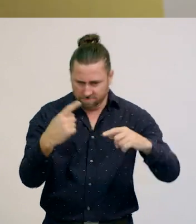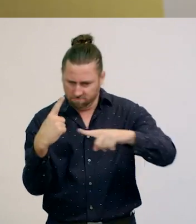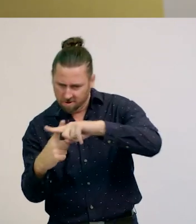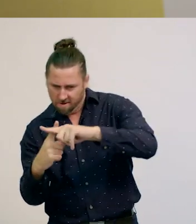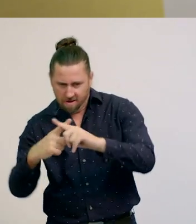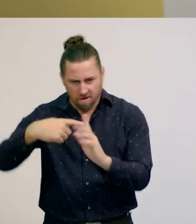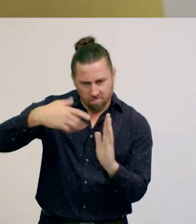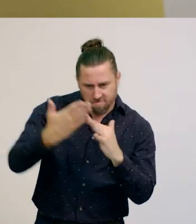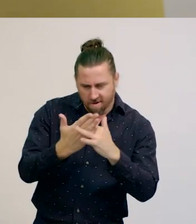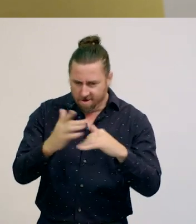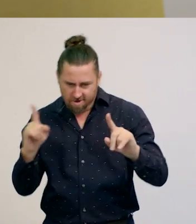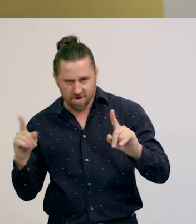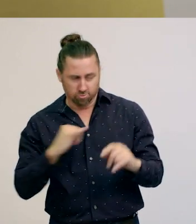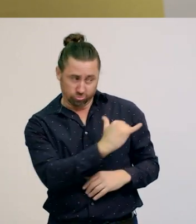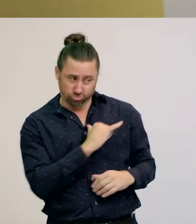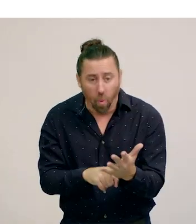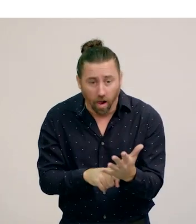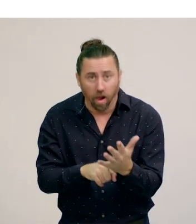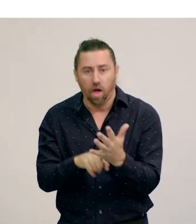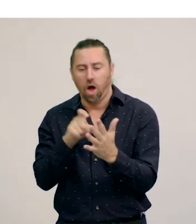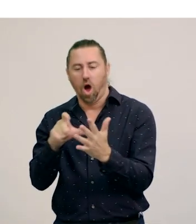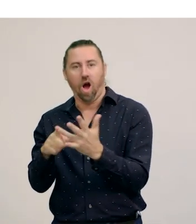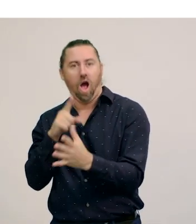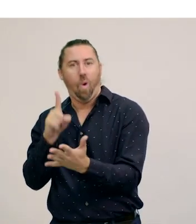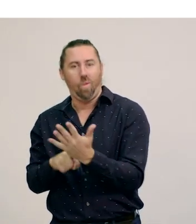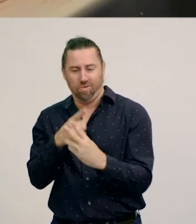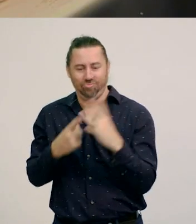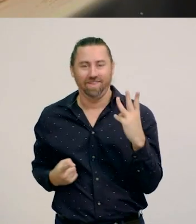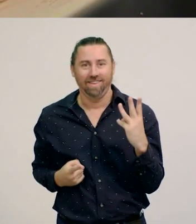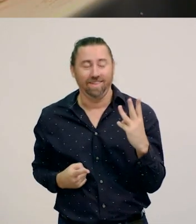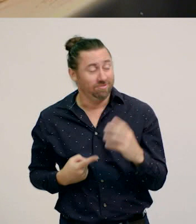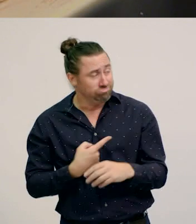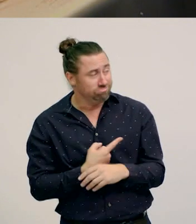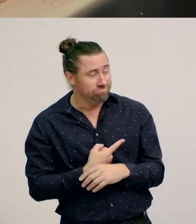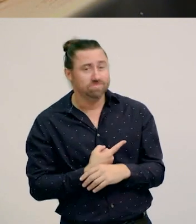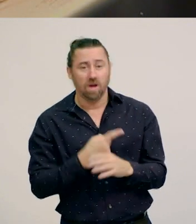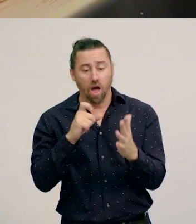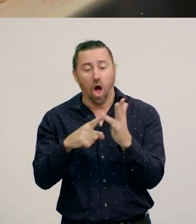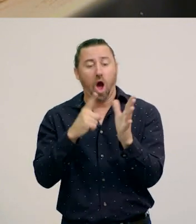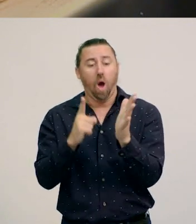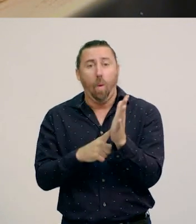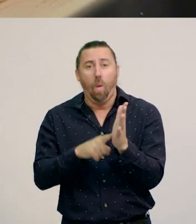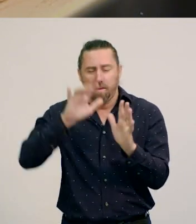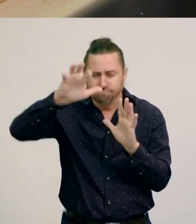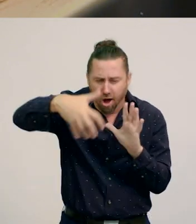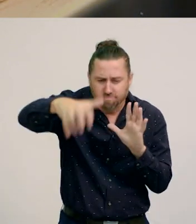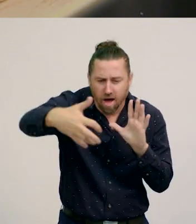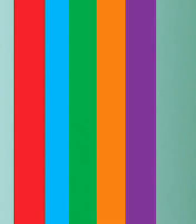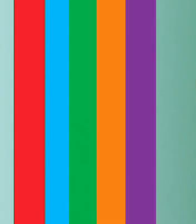plus, minus, divide, and multiply. In Science, we'll learn how electricity can be produced, using fossil fuels.